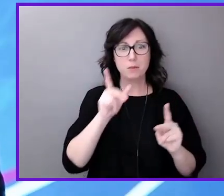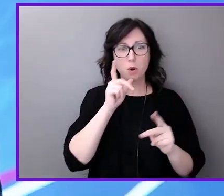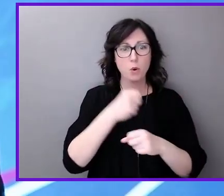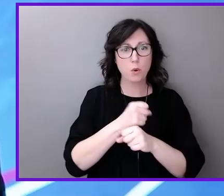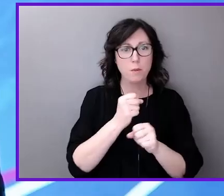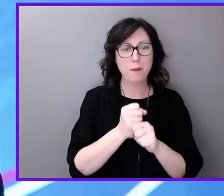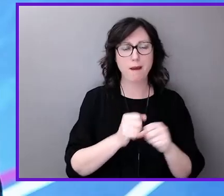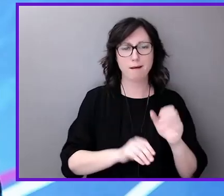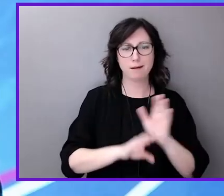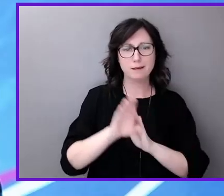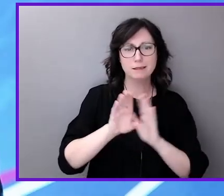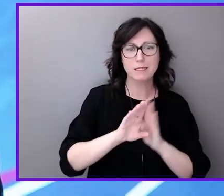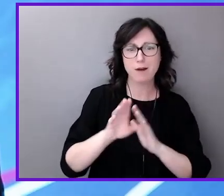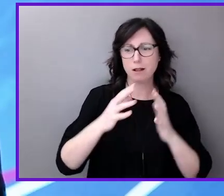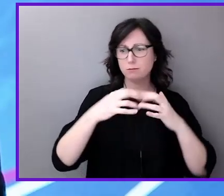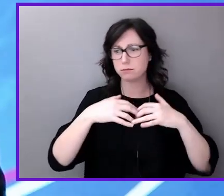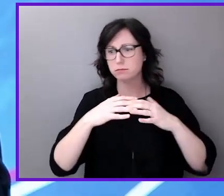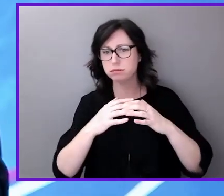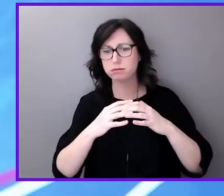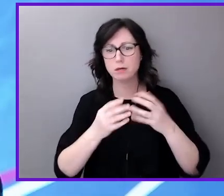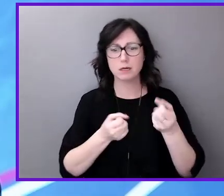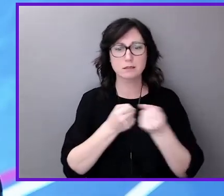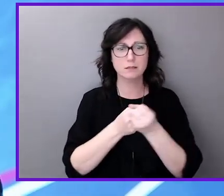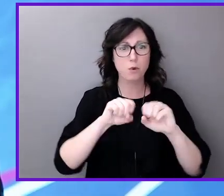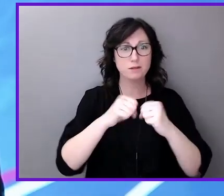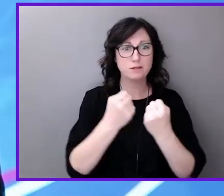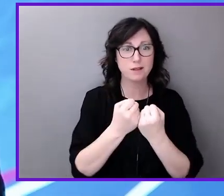and reinventing the society don’t recognize themselves